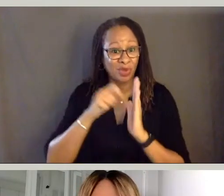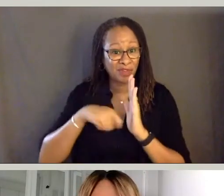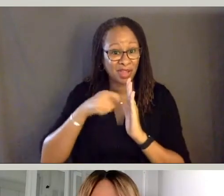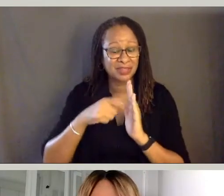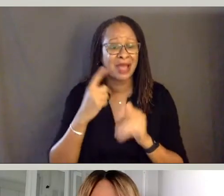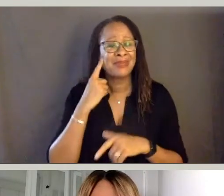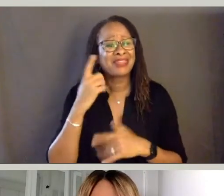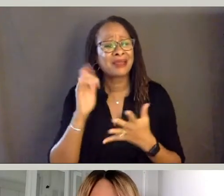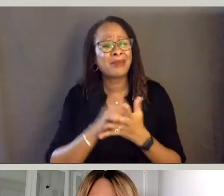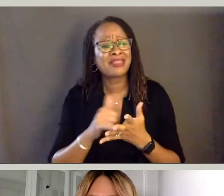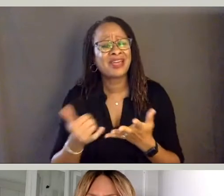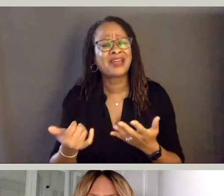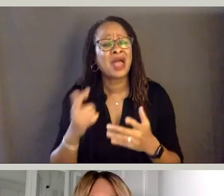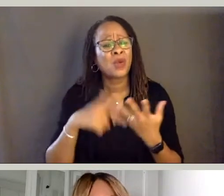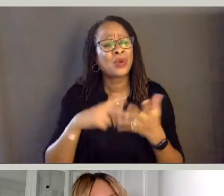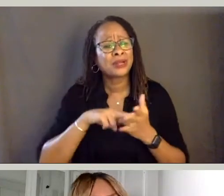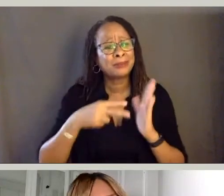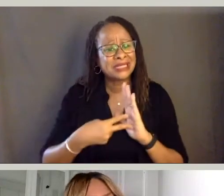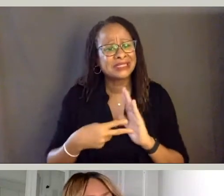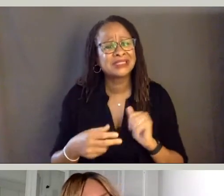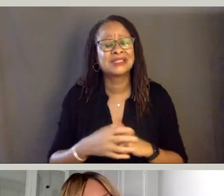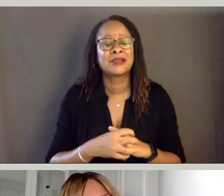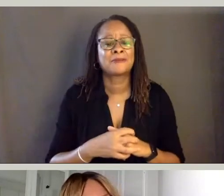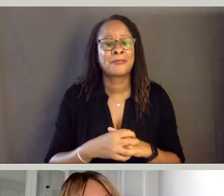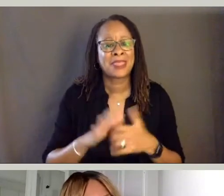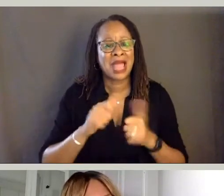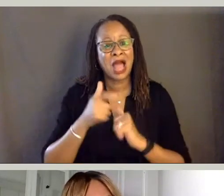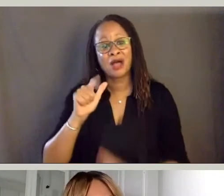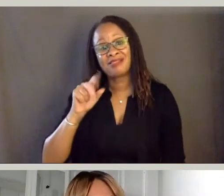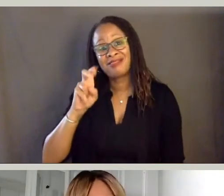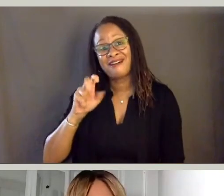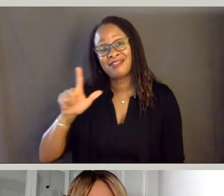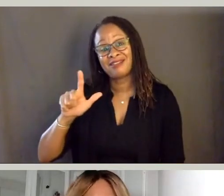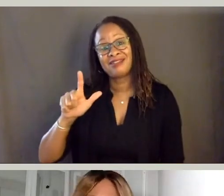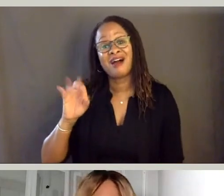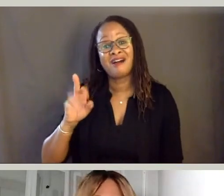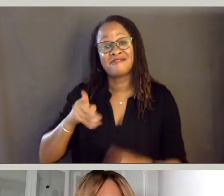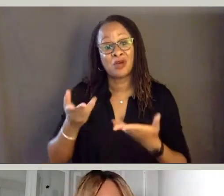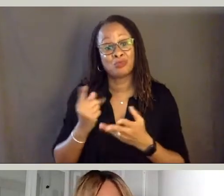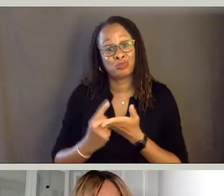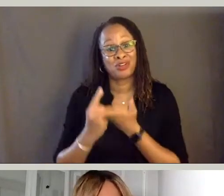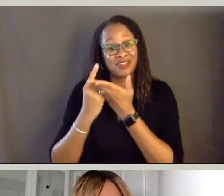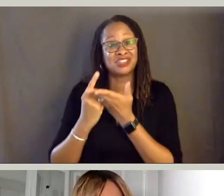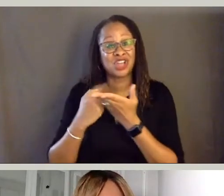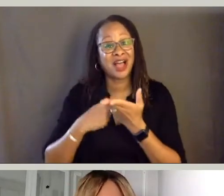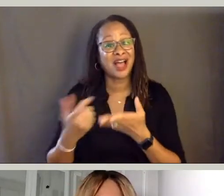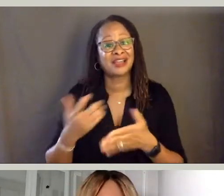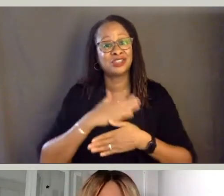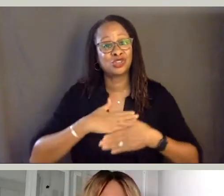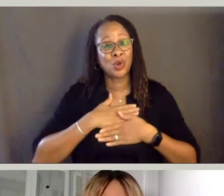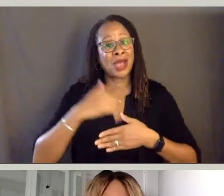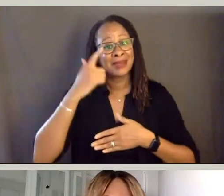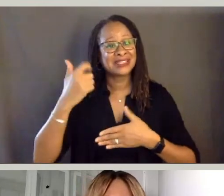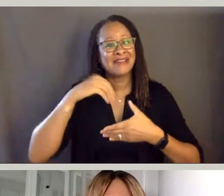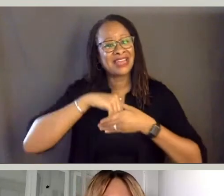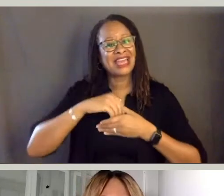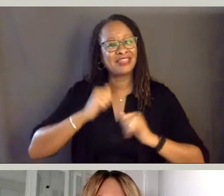and what that constitutes, and how the levels of privilege that I really got to enjoy just because I've been in the arts my whole life,